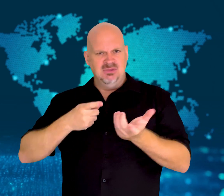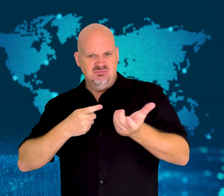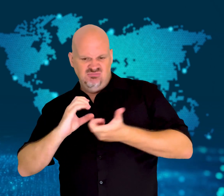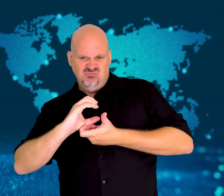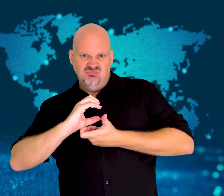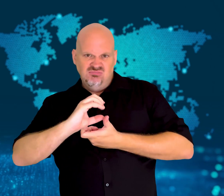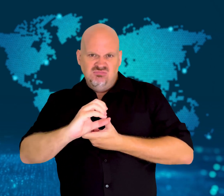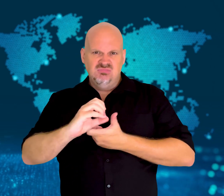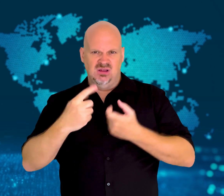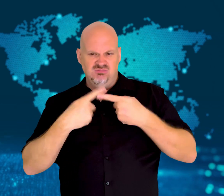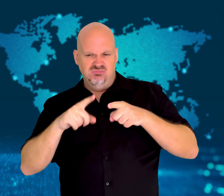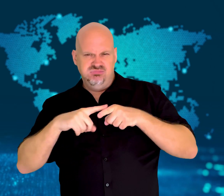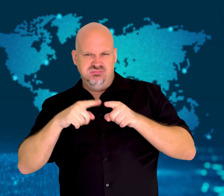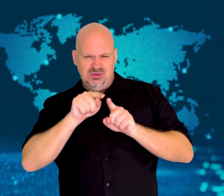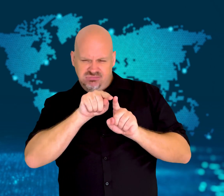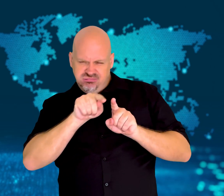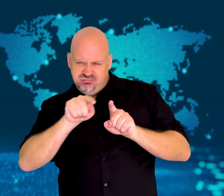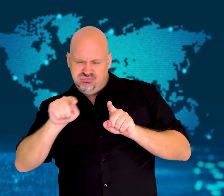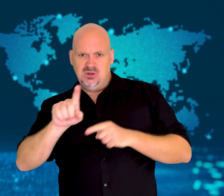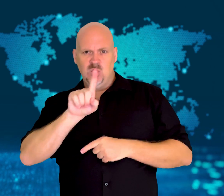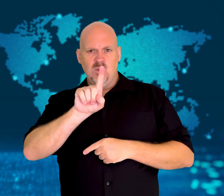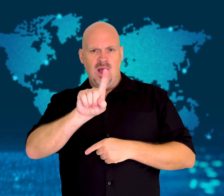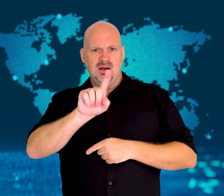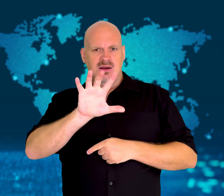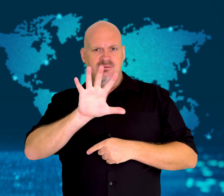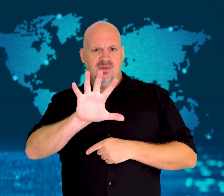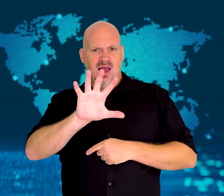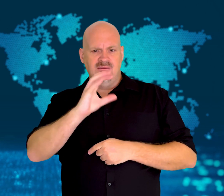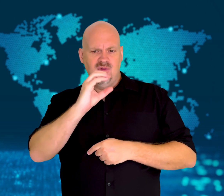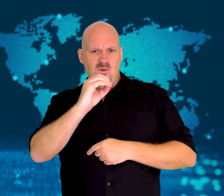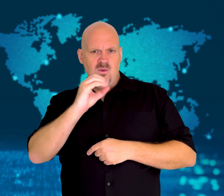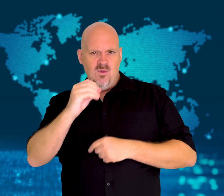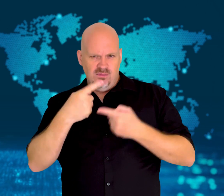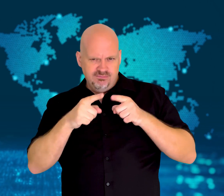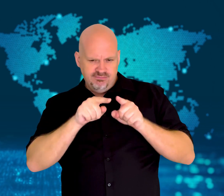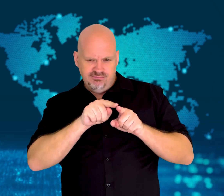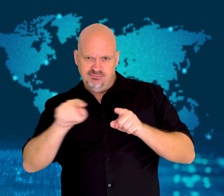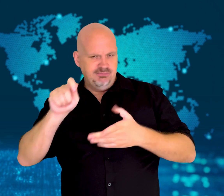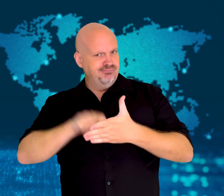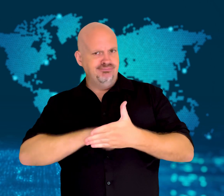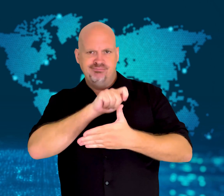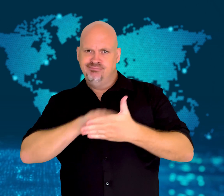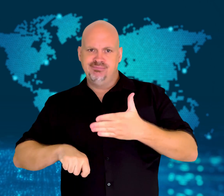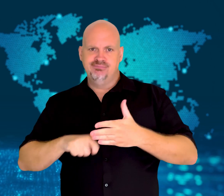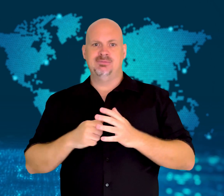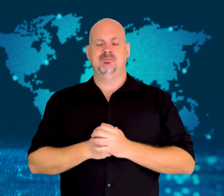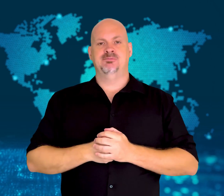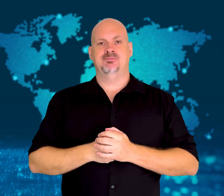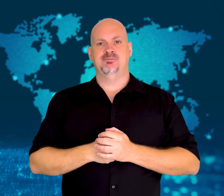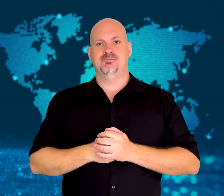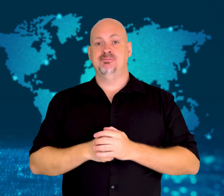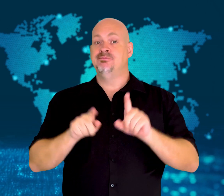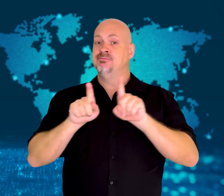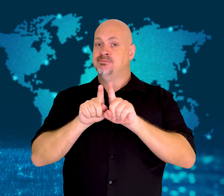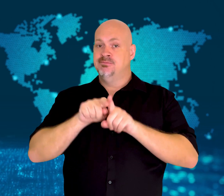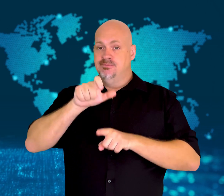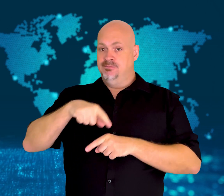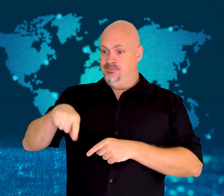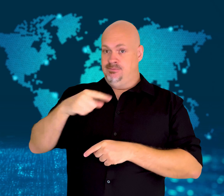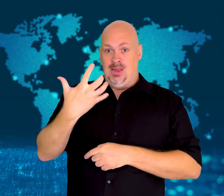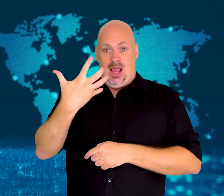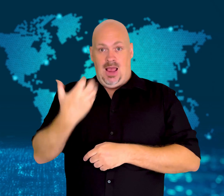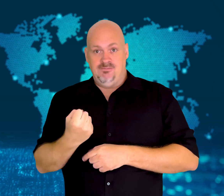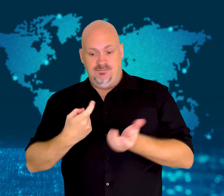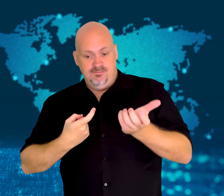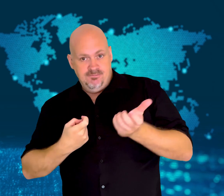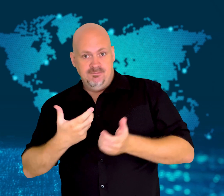military-type firearms and assault weapons.